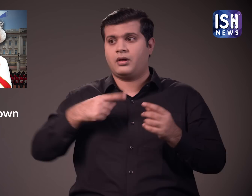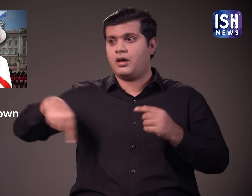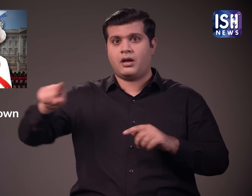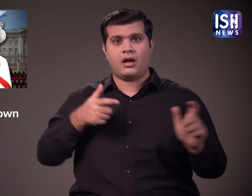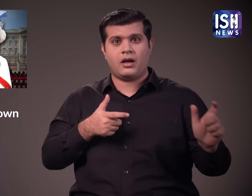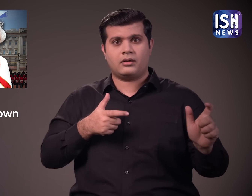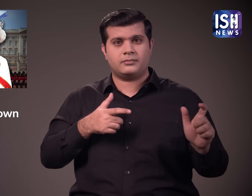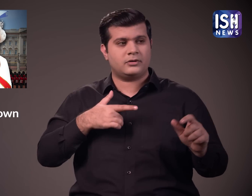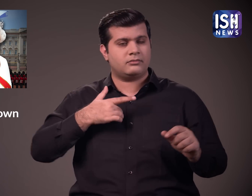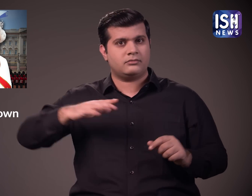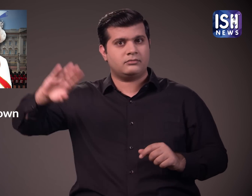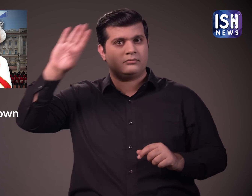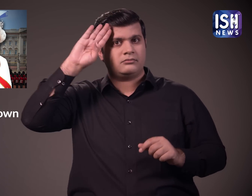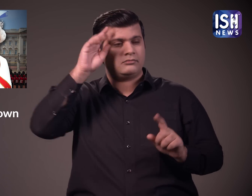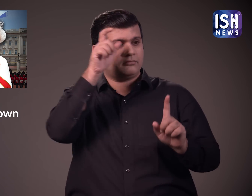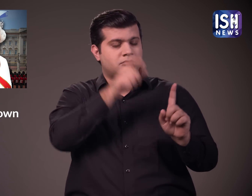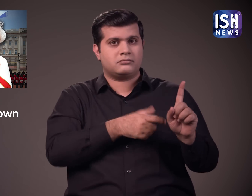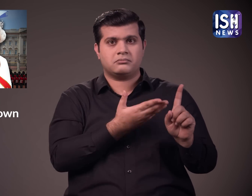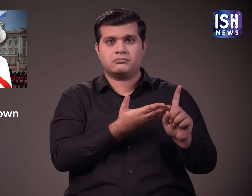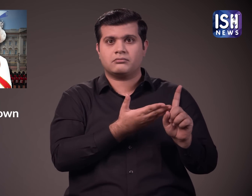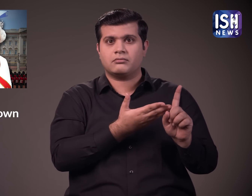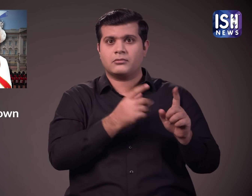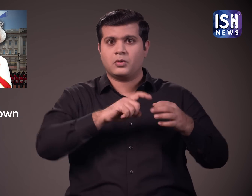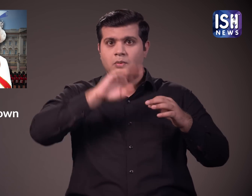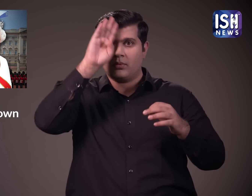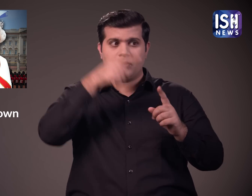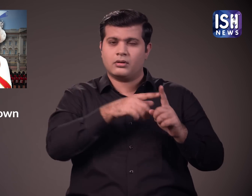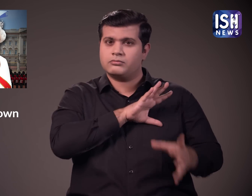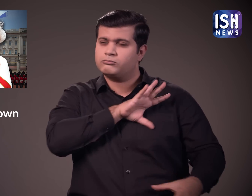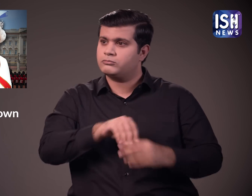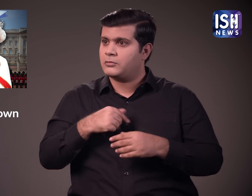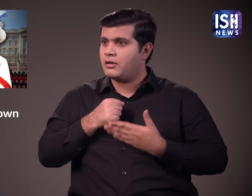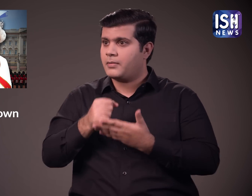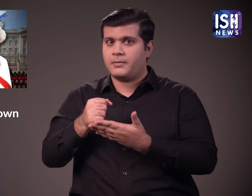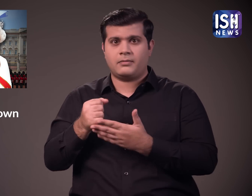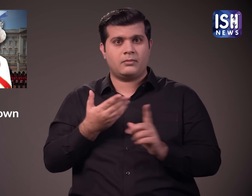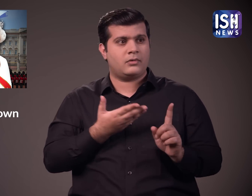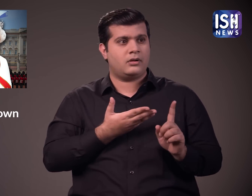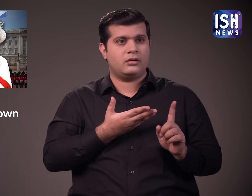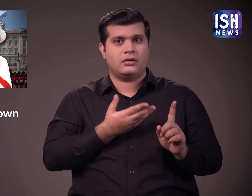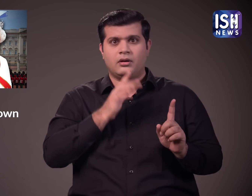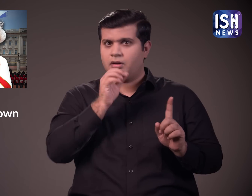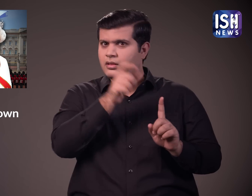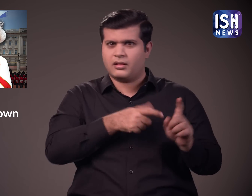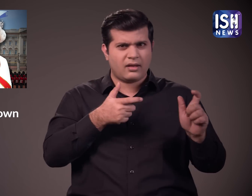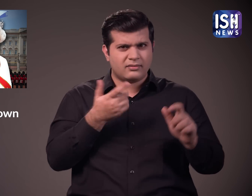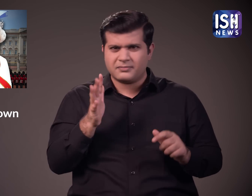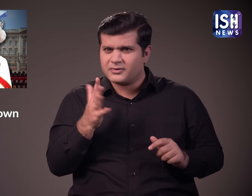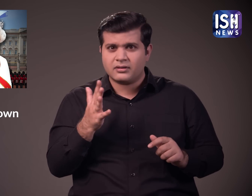Being from the royal family and not from the army, Elizabeth still helped in the war.